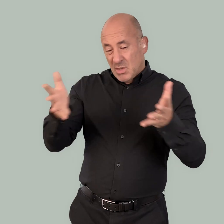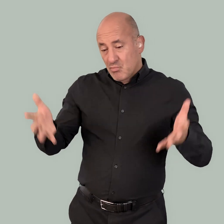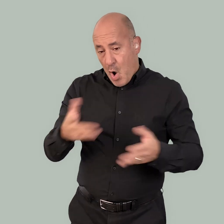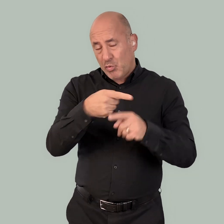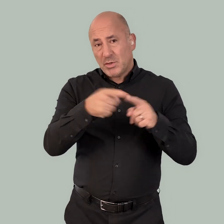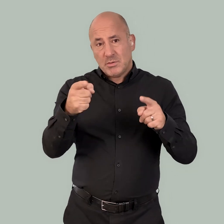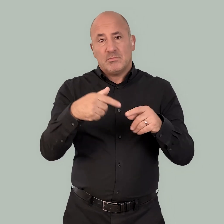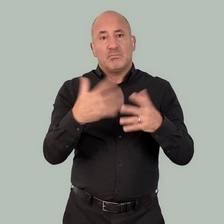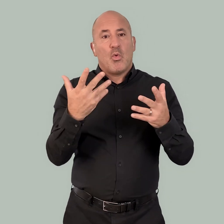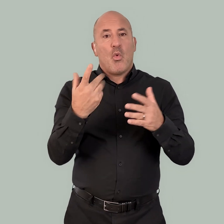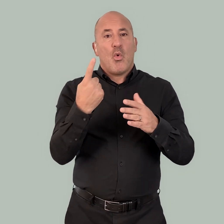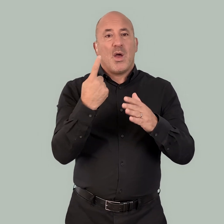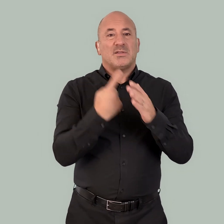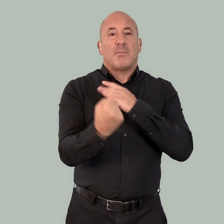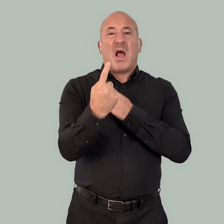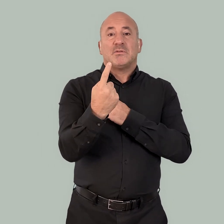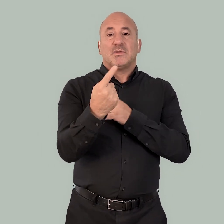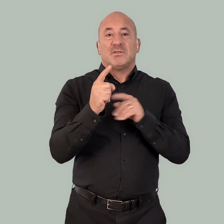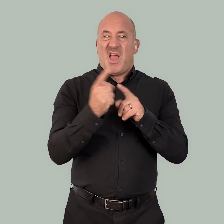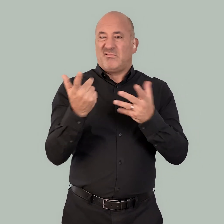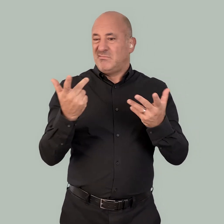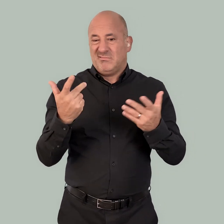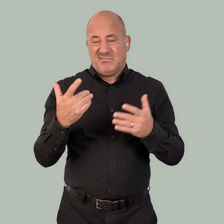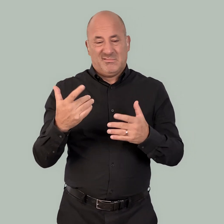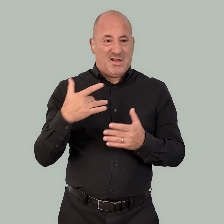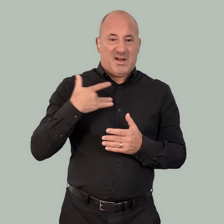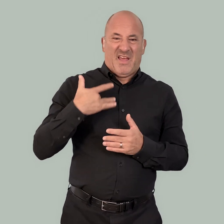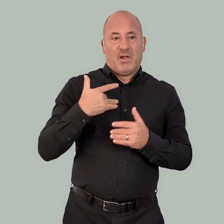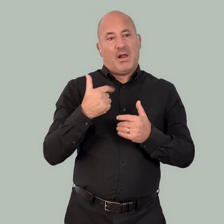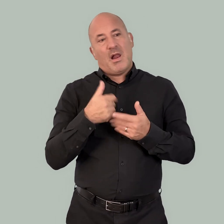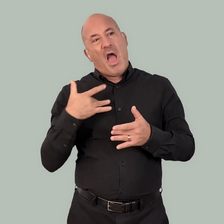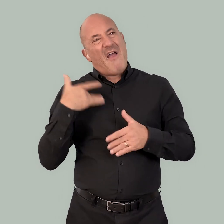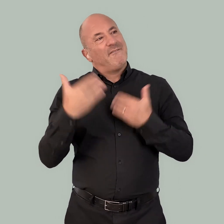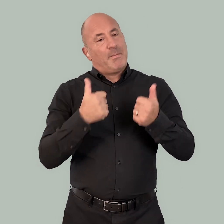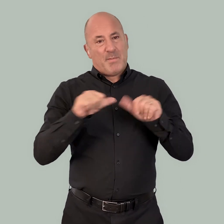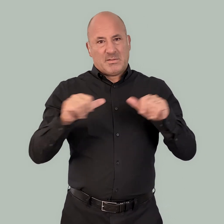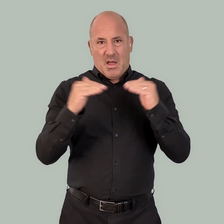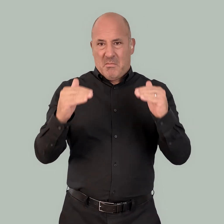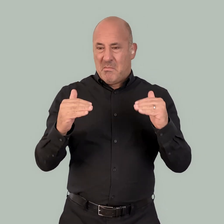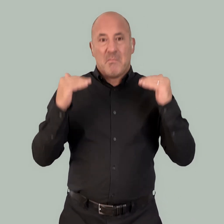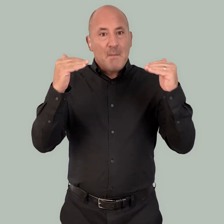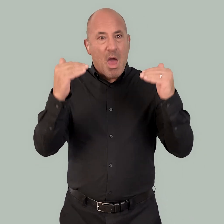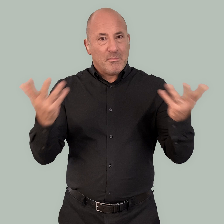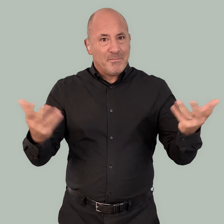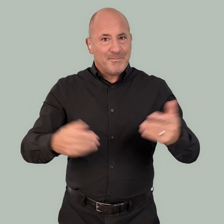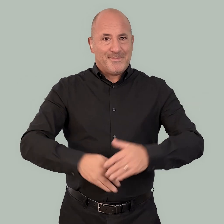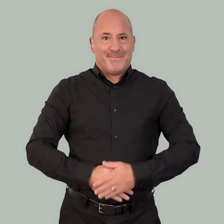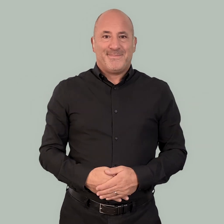to better achieve higher living standards and greater independence.